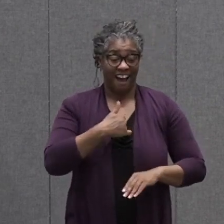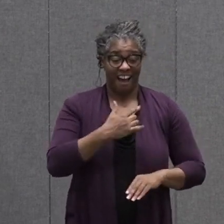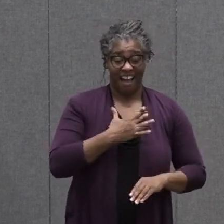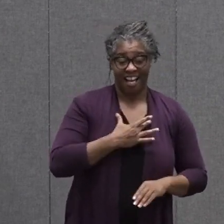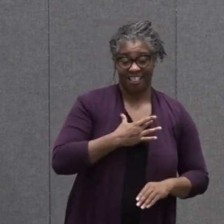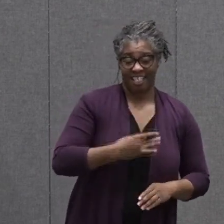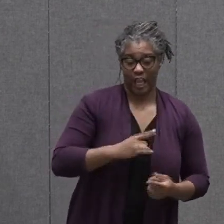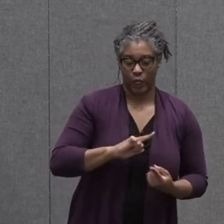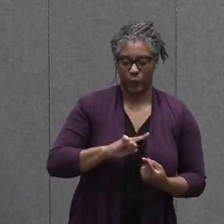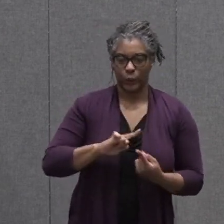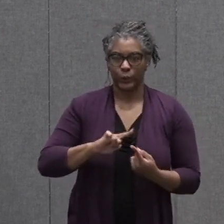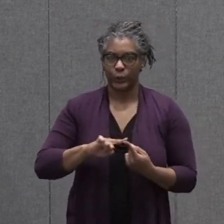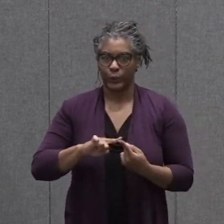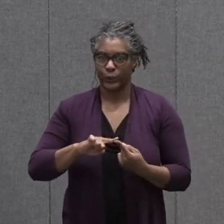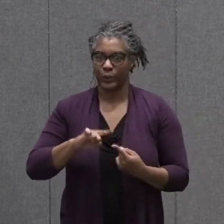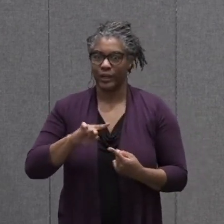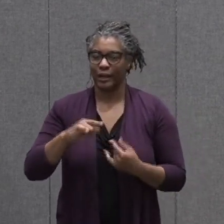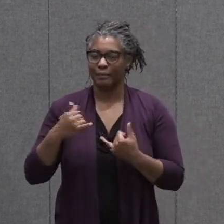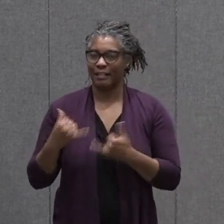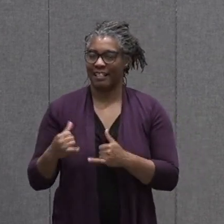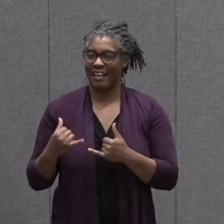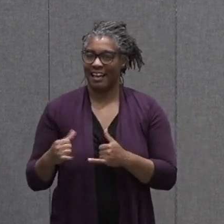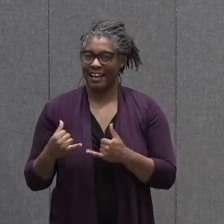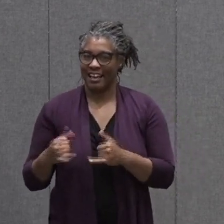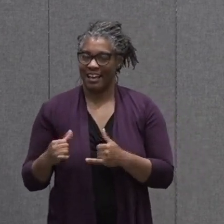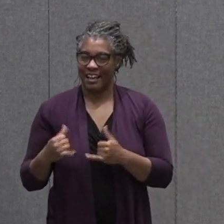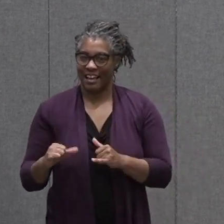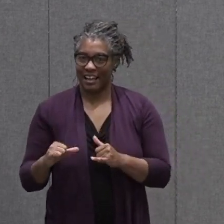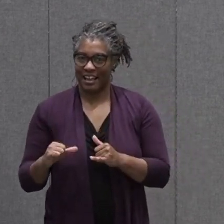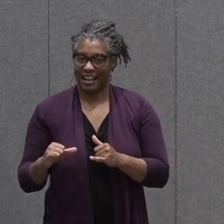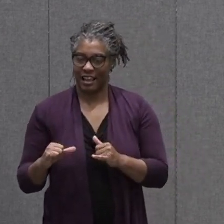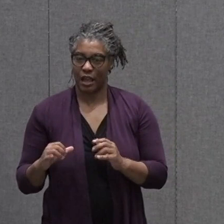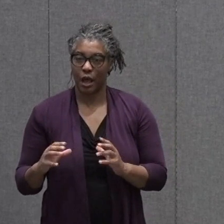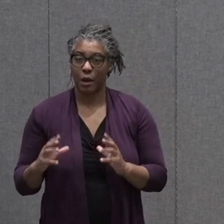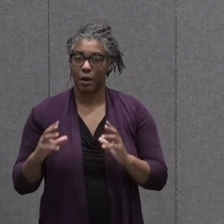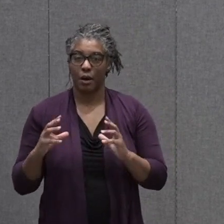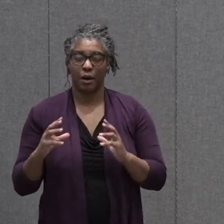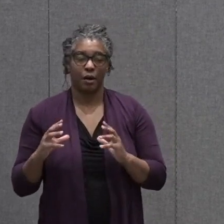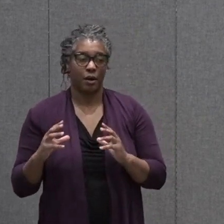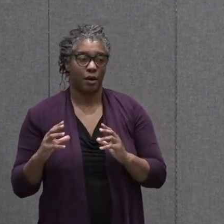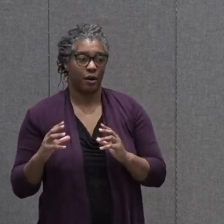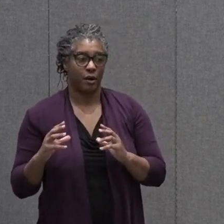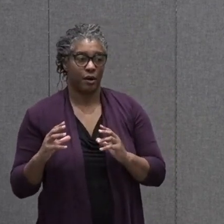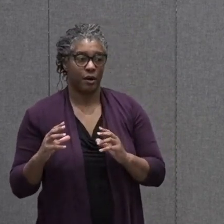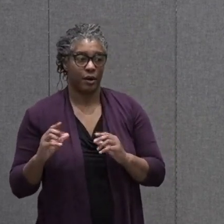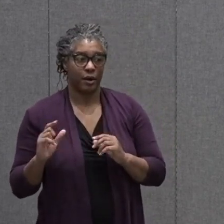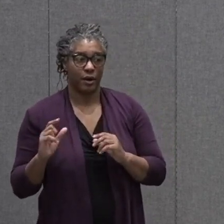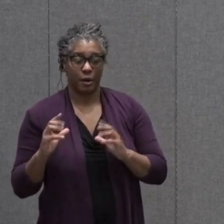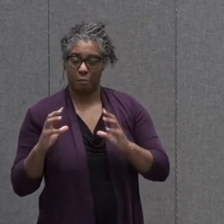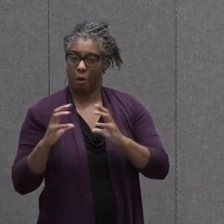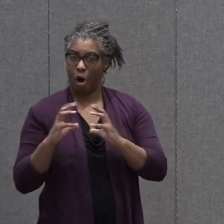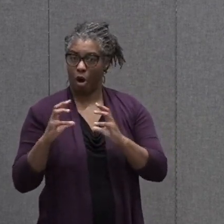I'm gonna add a period to the end of my sentence. And now I have to draw a picture about things that go well together.